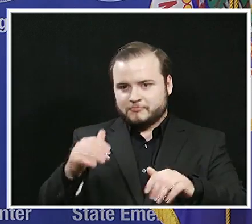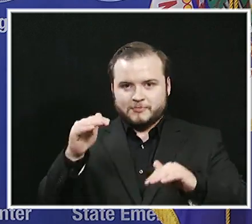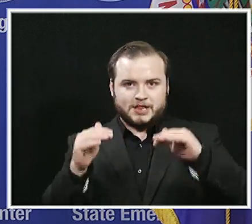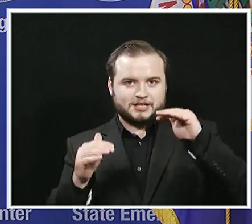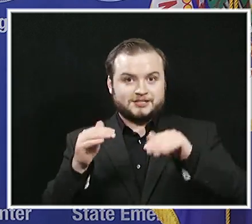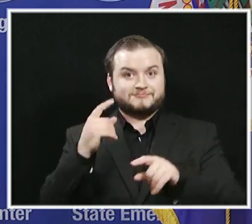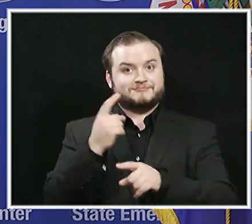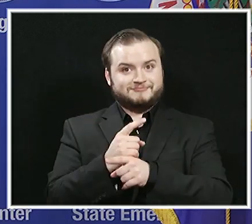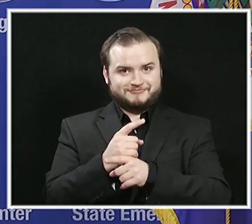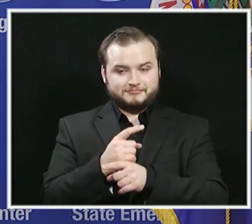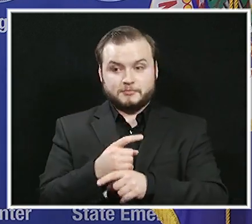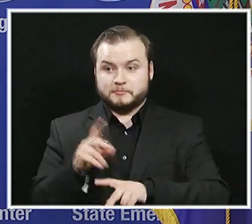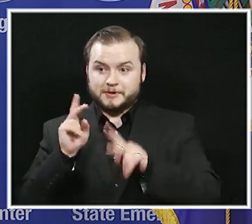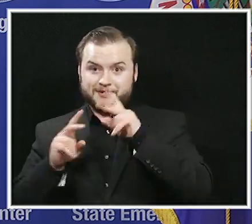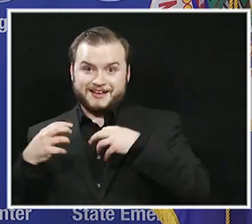accordingly, and to make sure that we are balancing